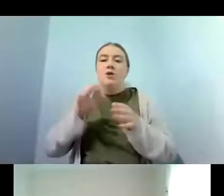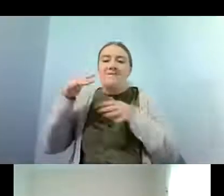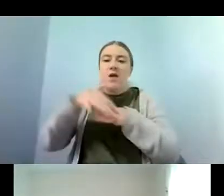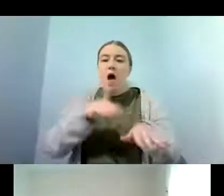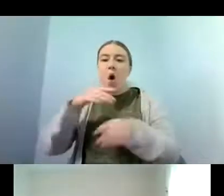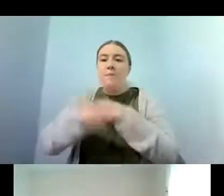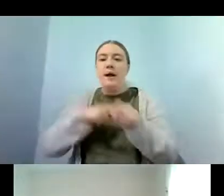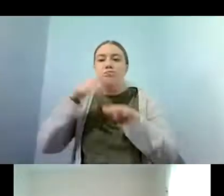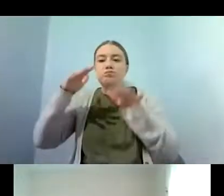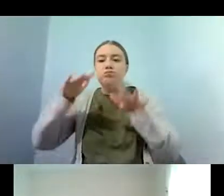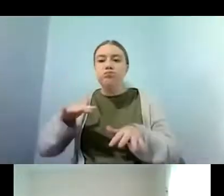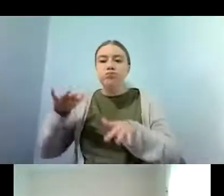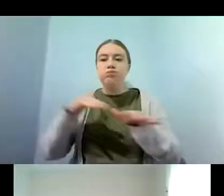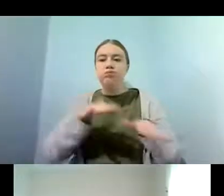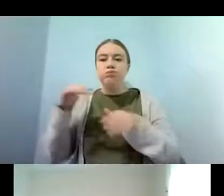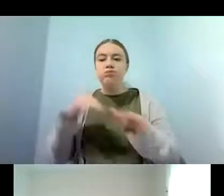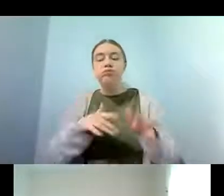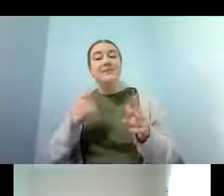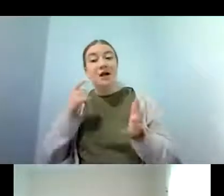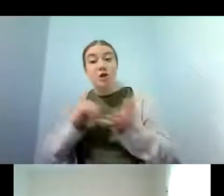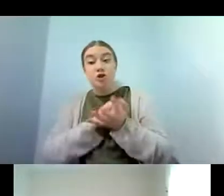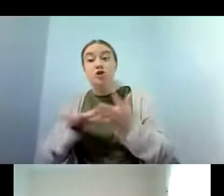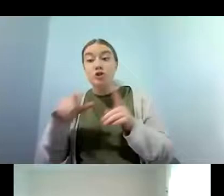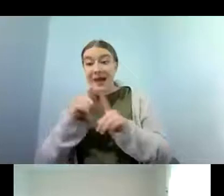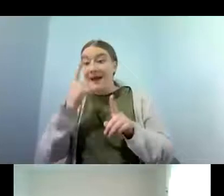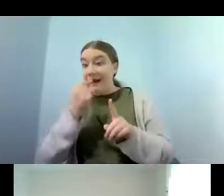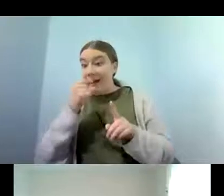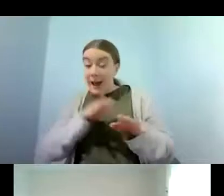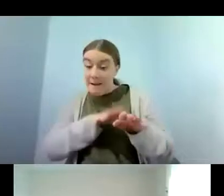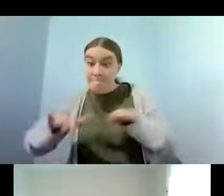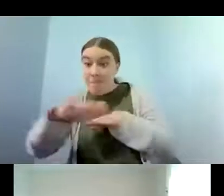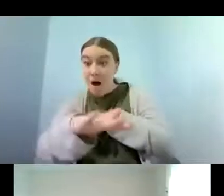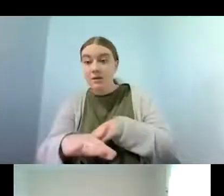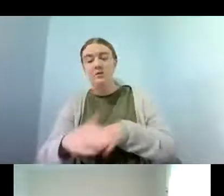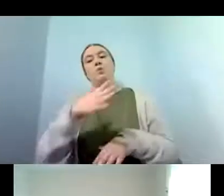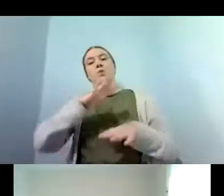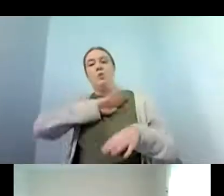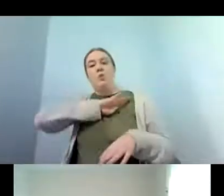it easier for shad to pass so we're really thankful and for the notch upper load because